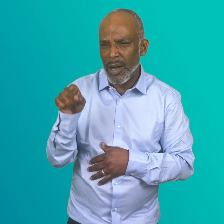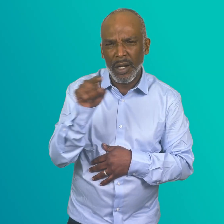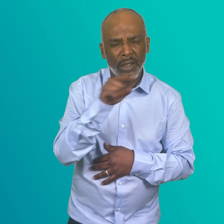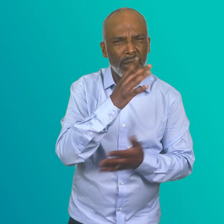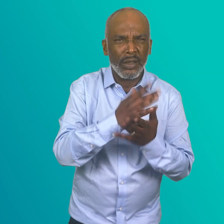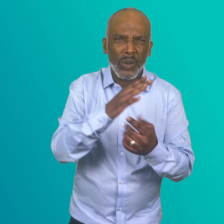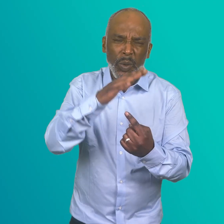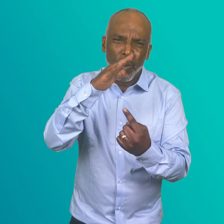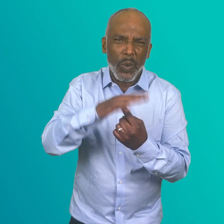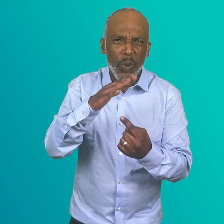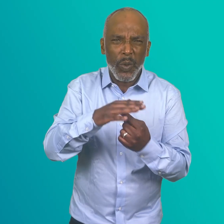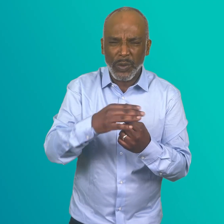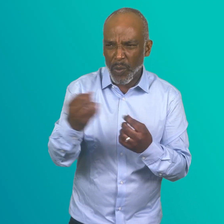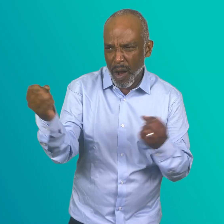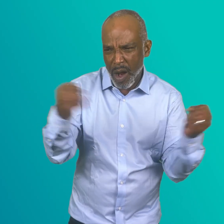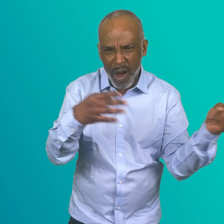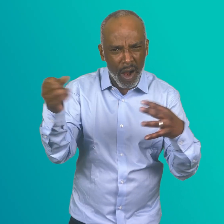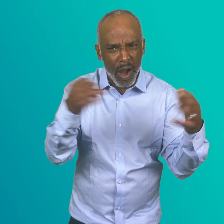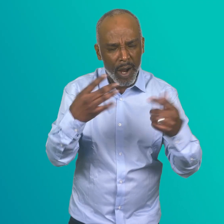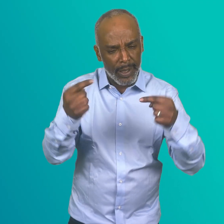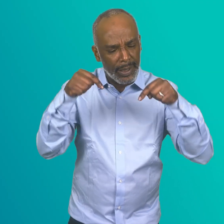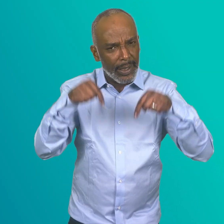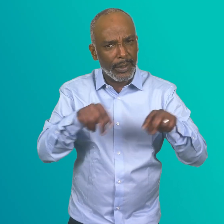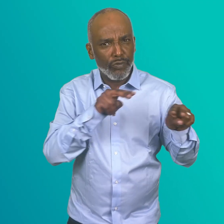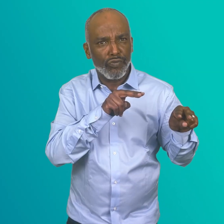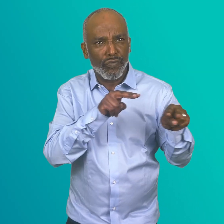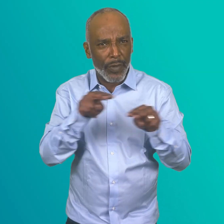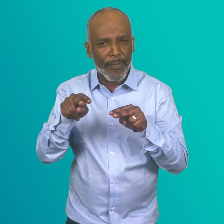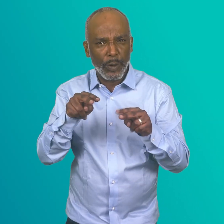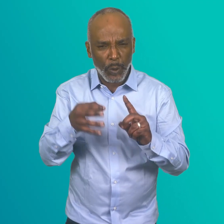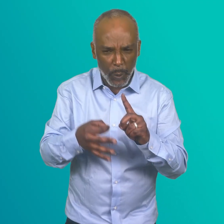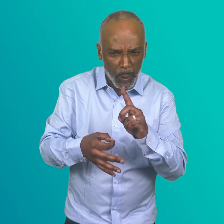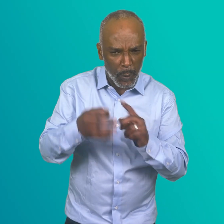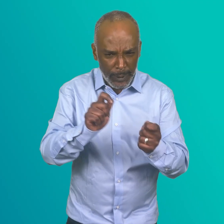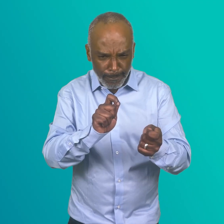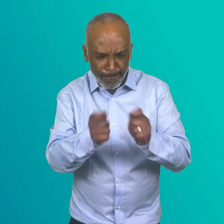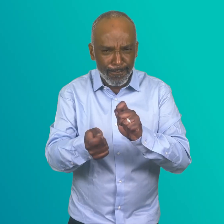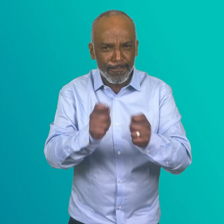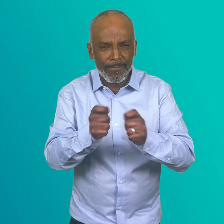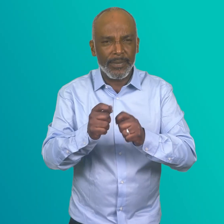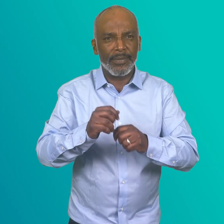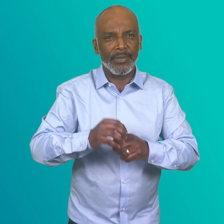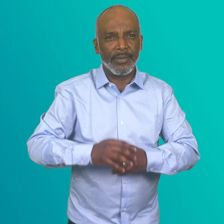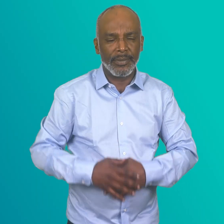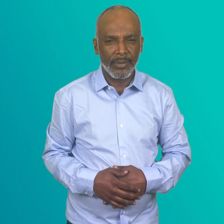that would play a vital role in shaping the Review.